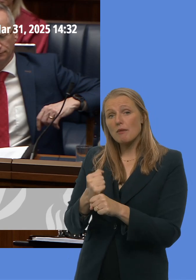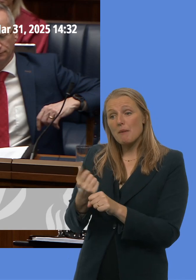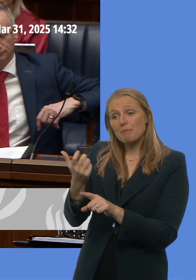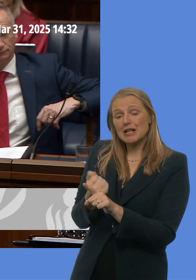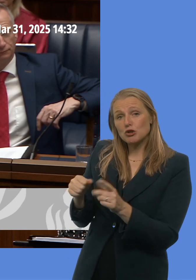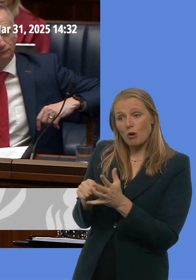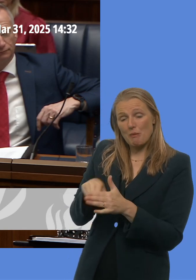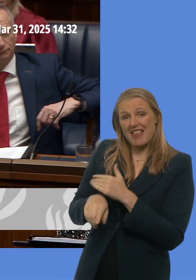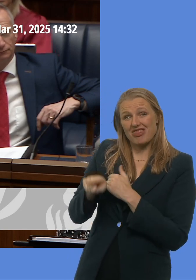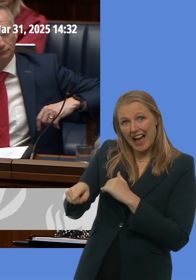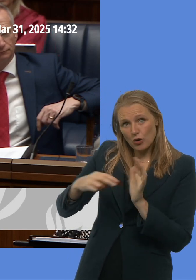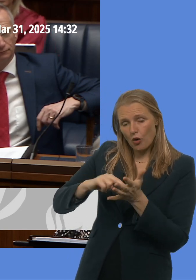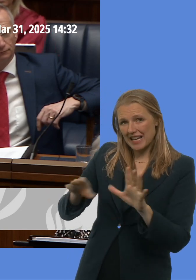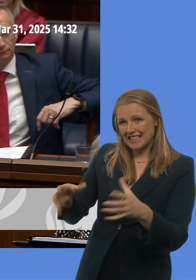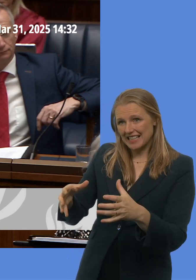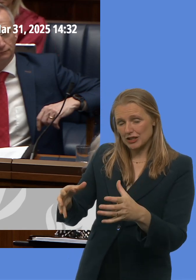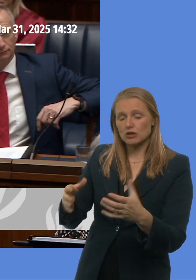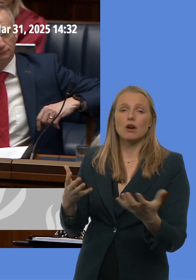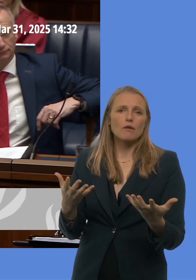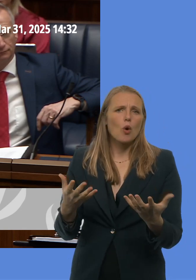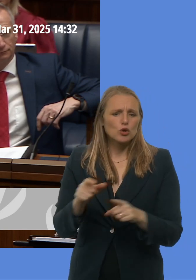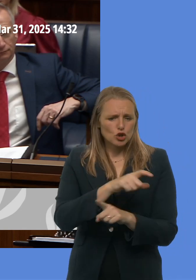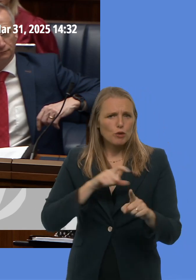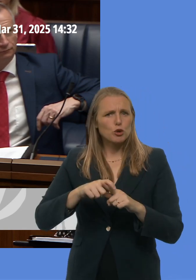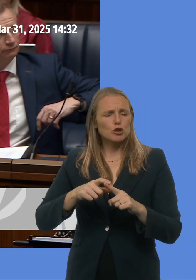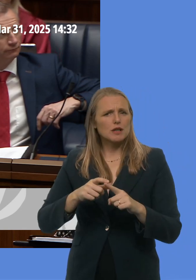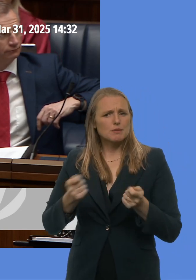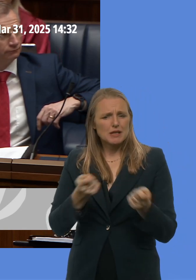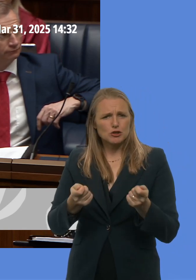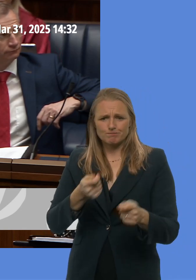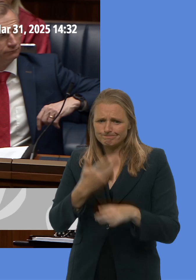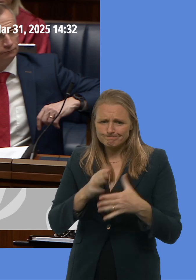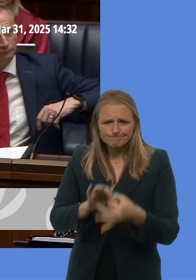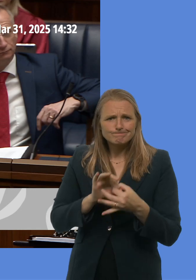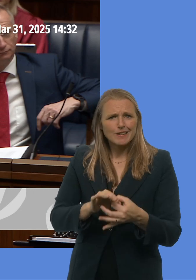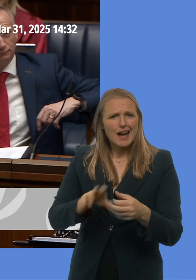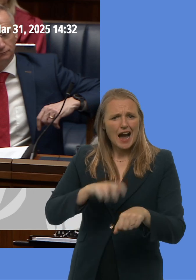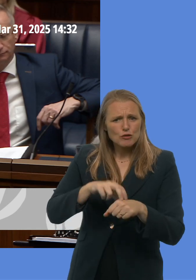The communities Minister is working with the Irish Government to try to find a resolution to that.